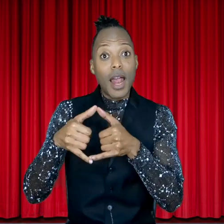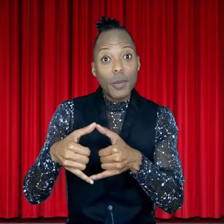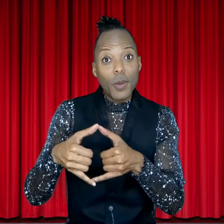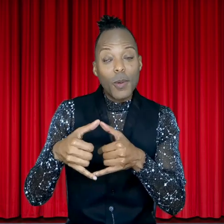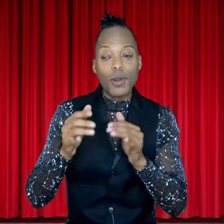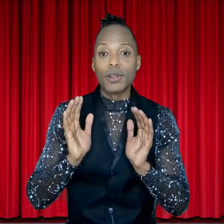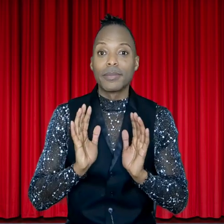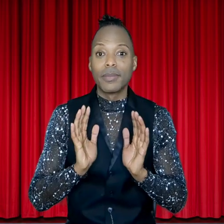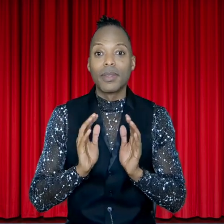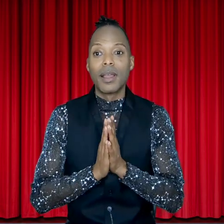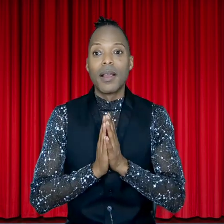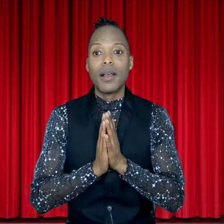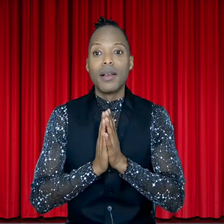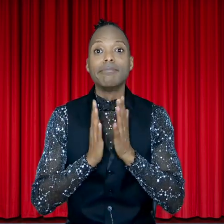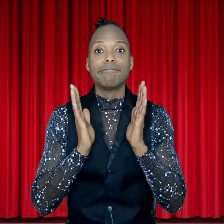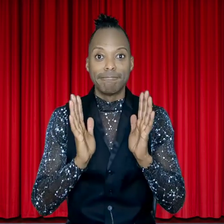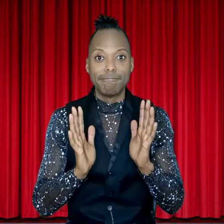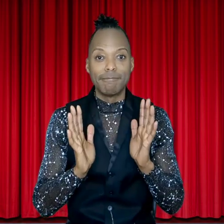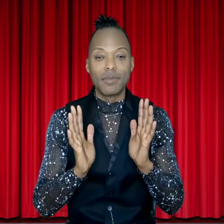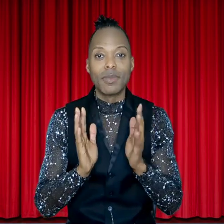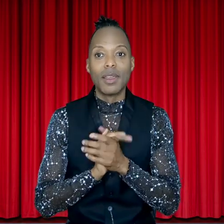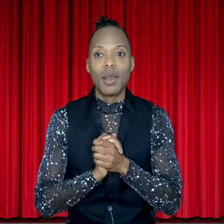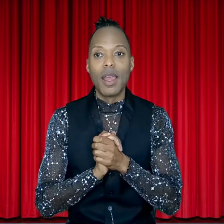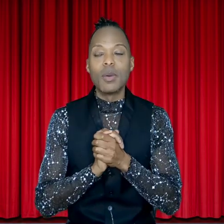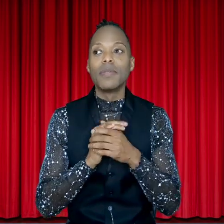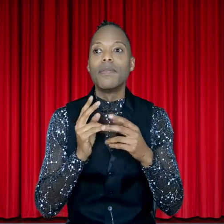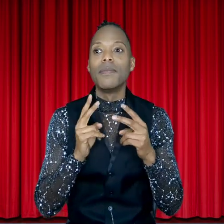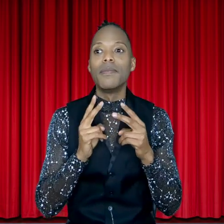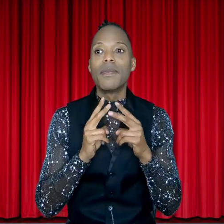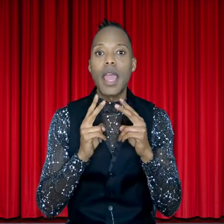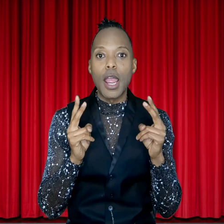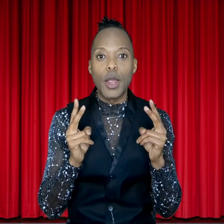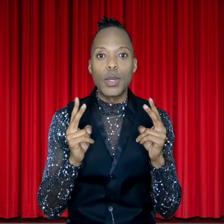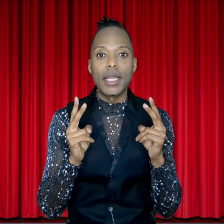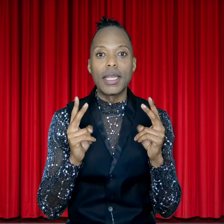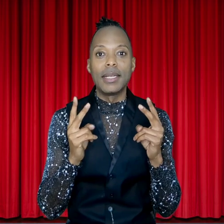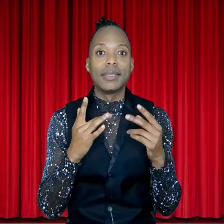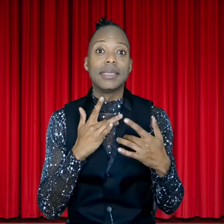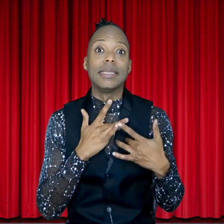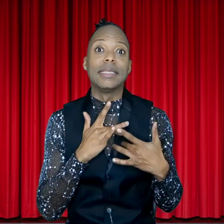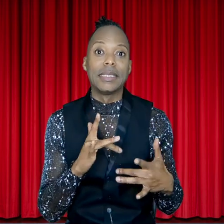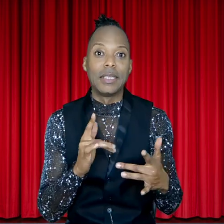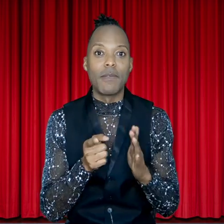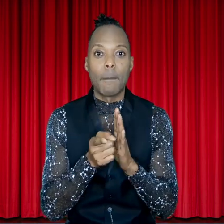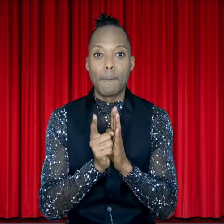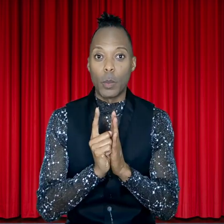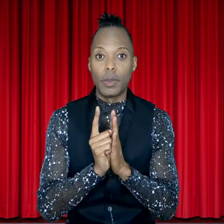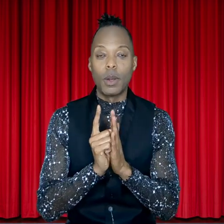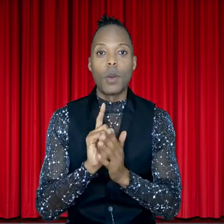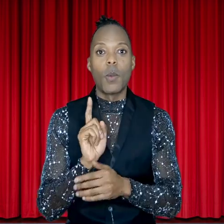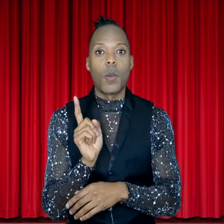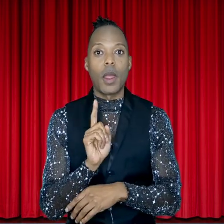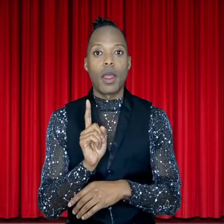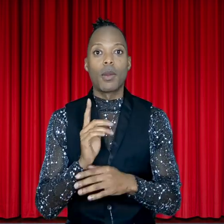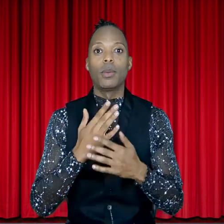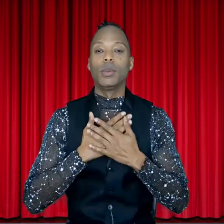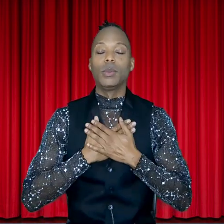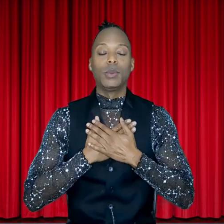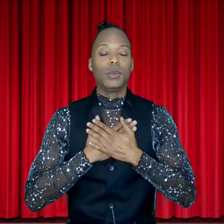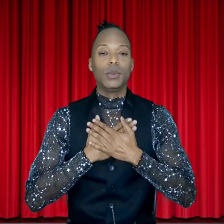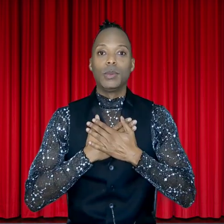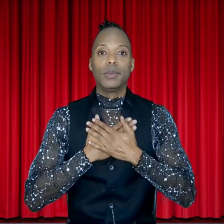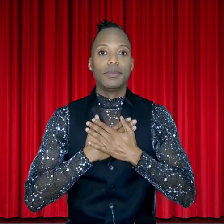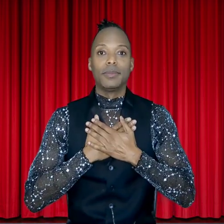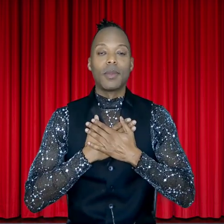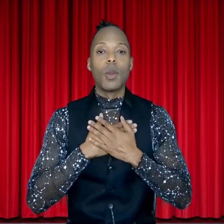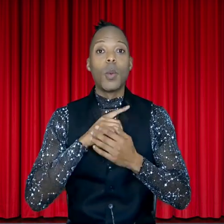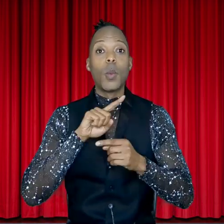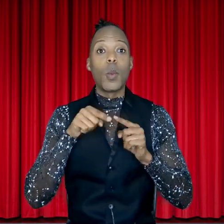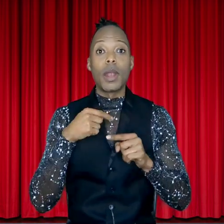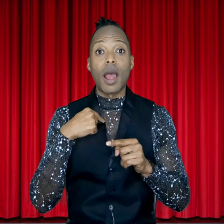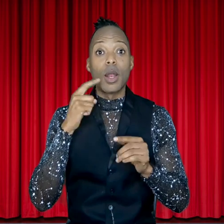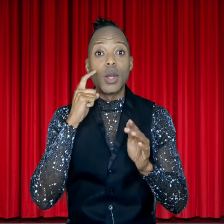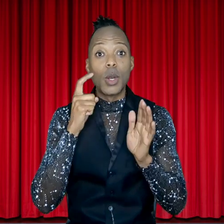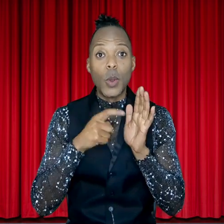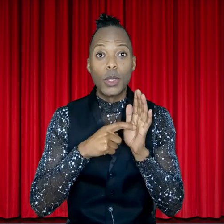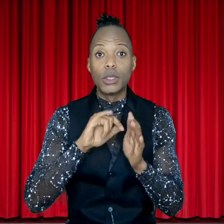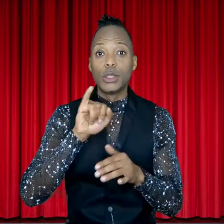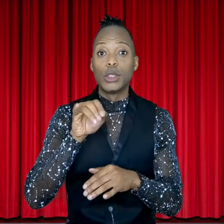was a very sensitive moment where I was like -- When you see Jada reacted to Chris saying.